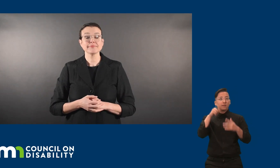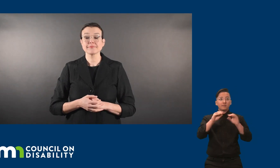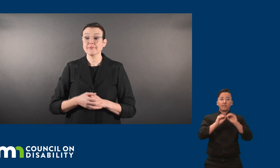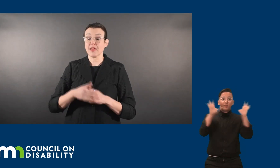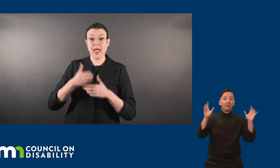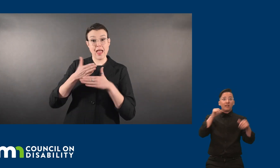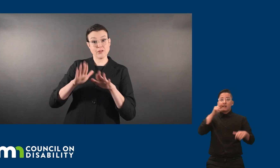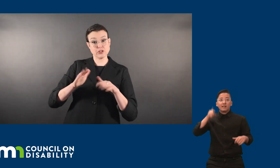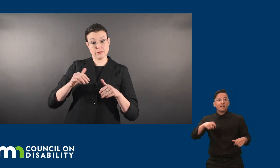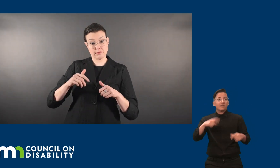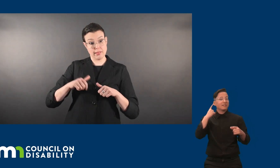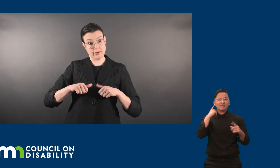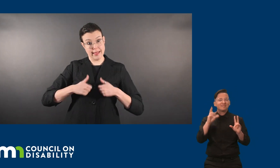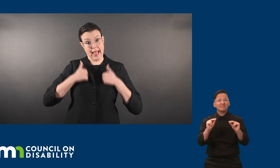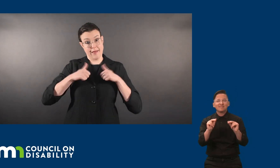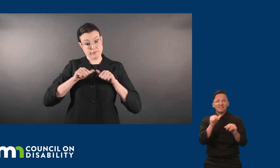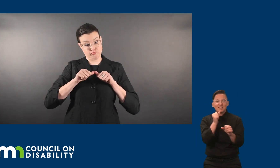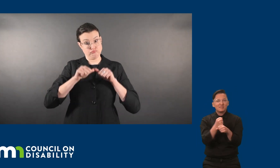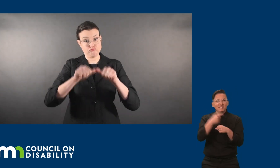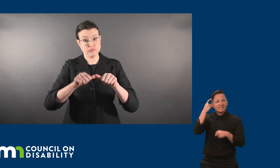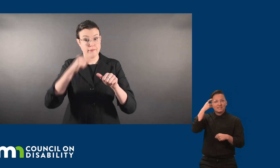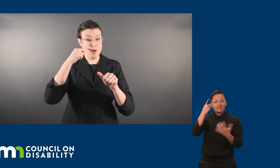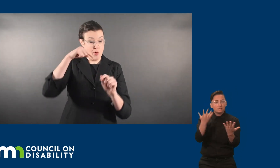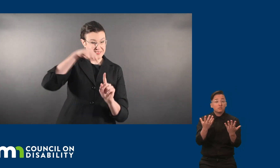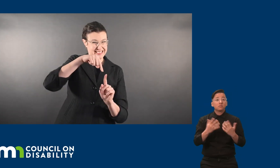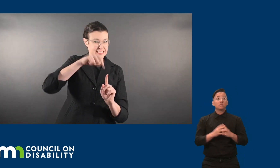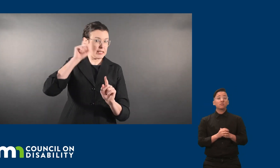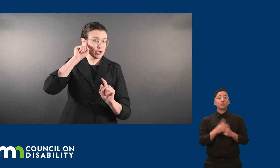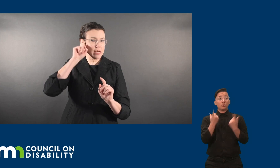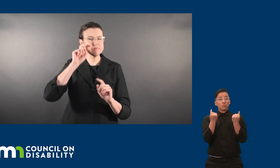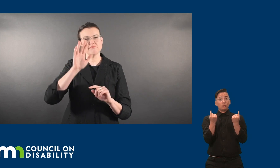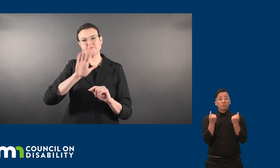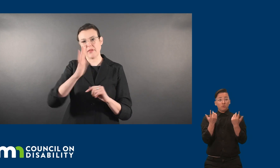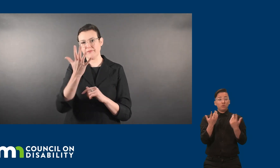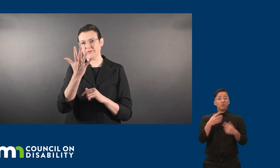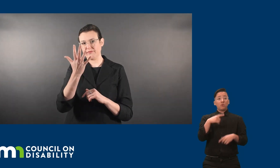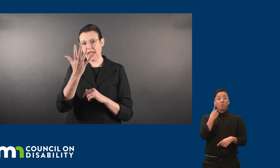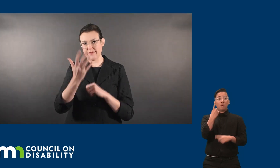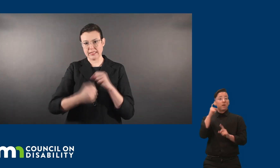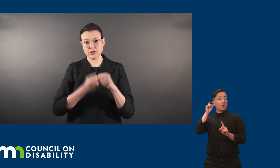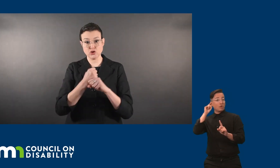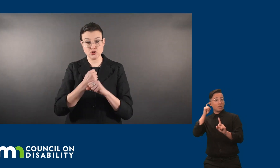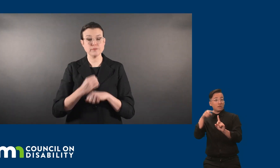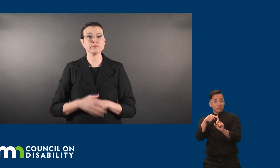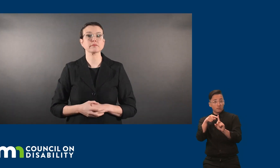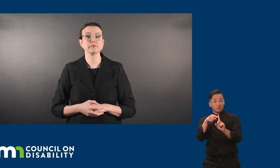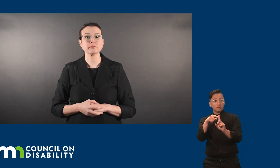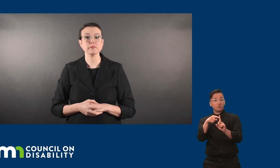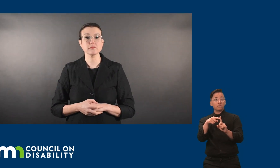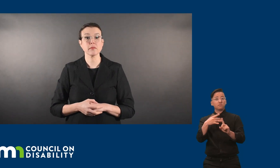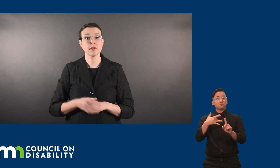The average lifespan for a hearing aid is five years.